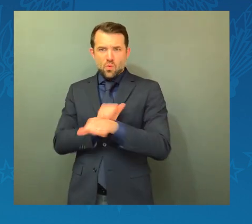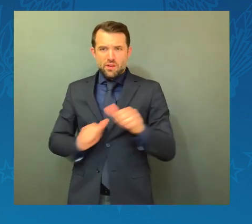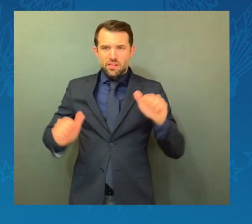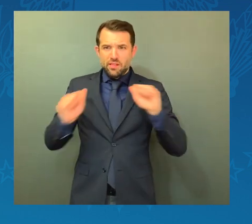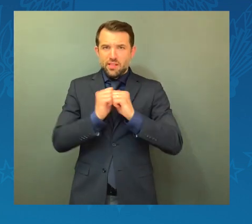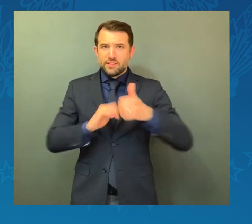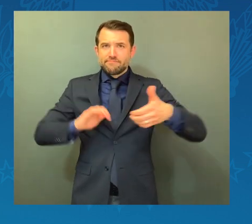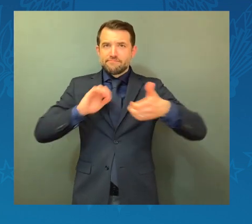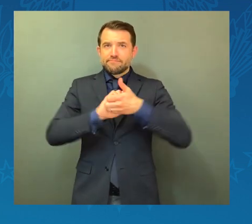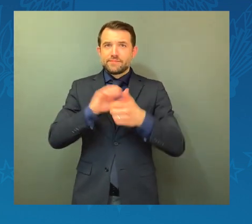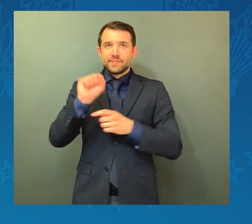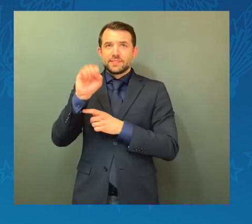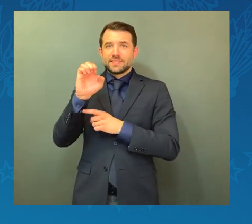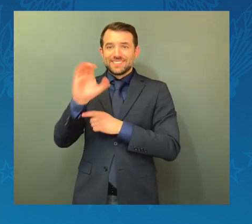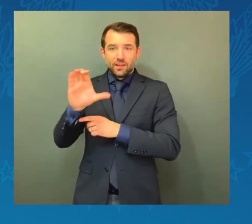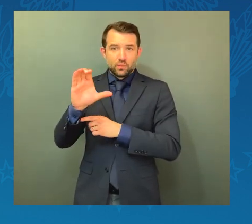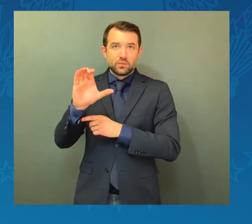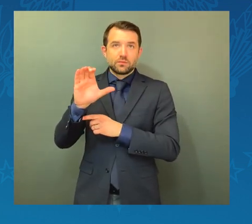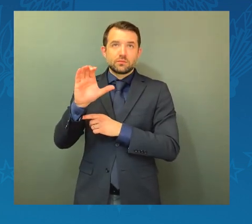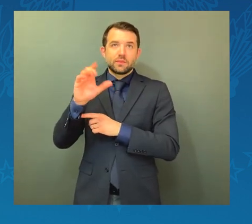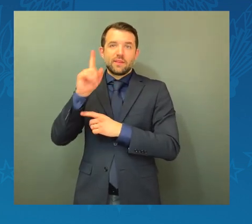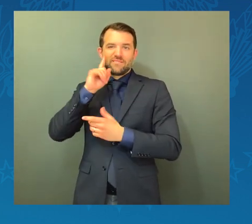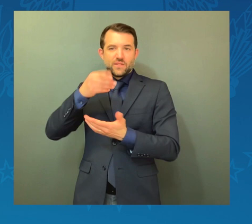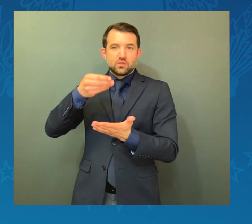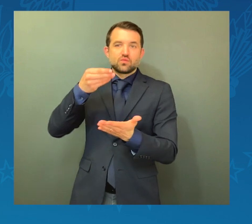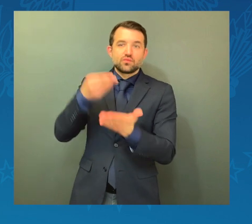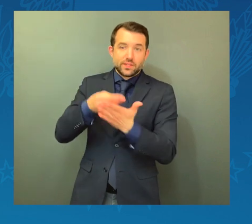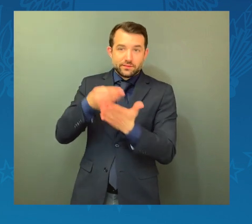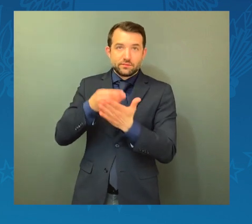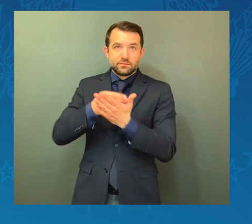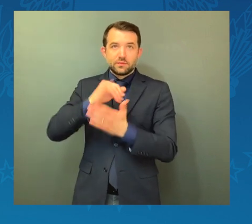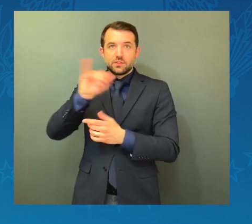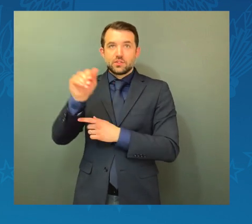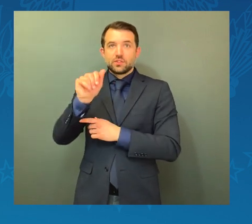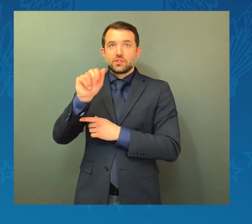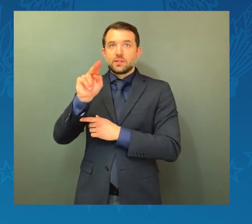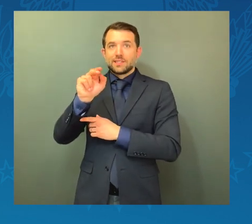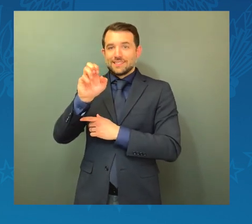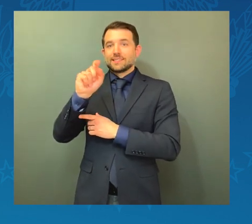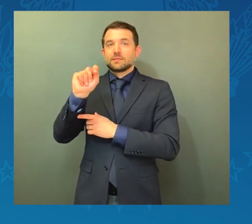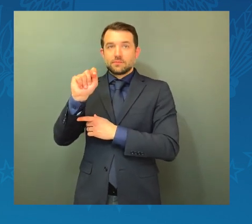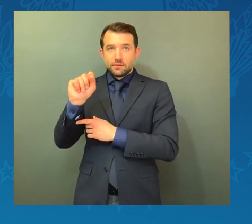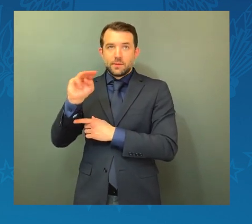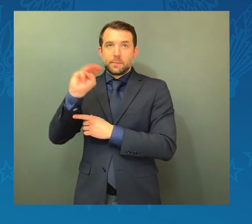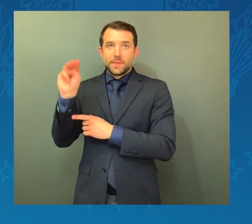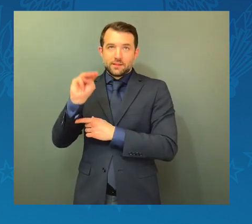and the Administrator of the SBA, Isabella Guzman -- to broaden the reach of community lenders.